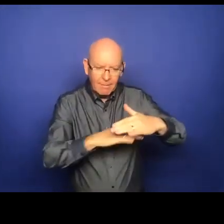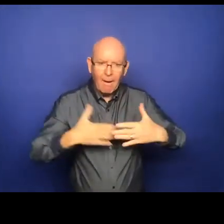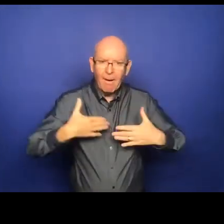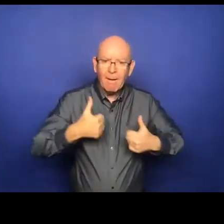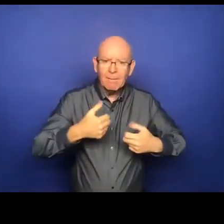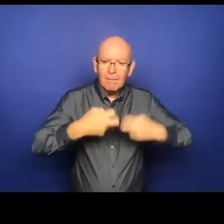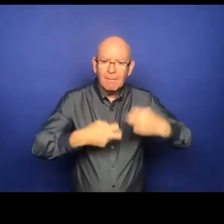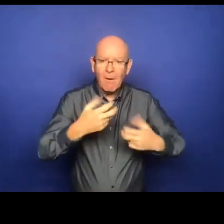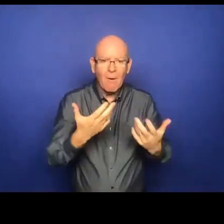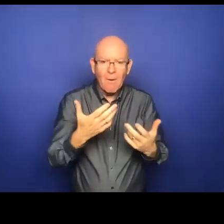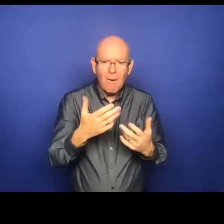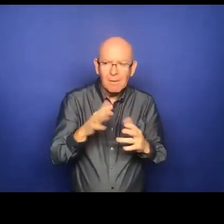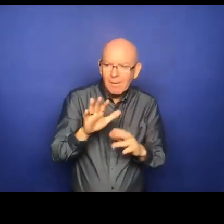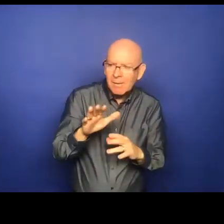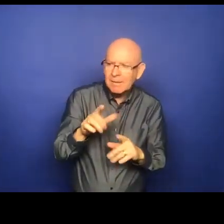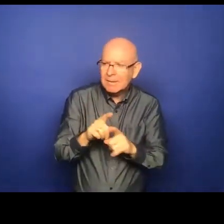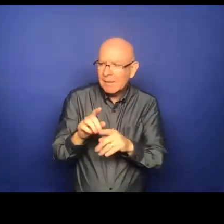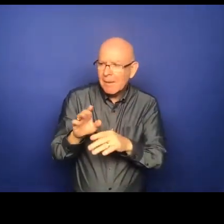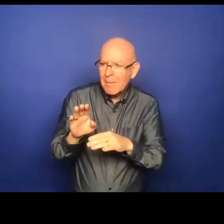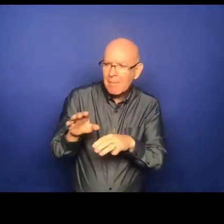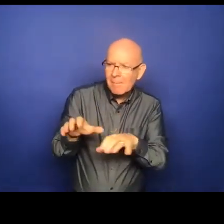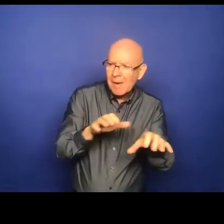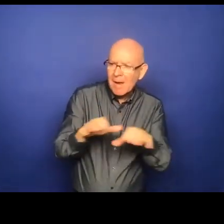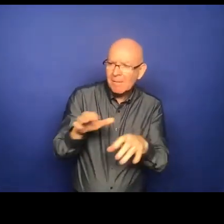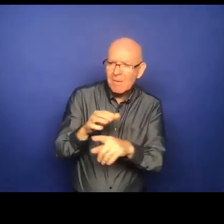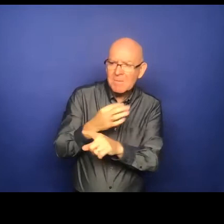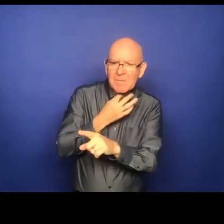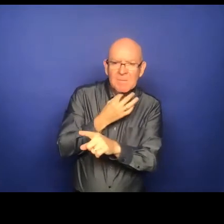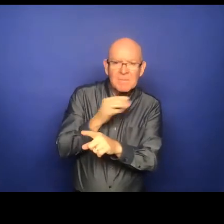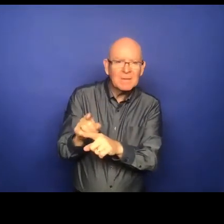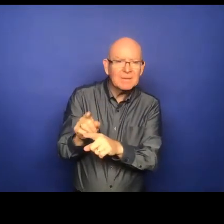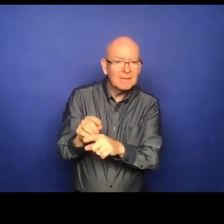disabilities and compare them to those without to see if there is unequal